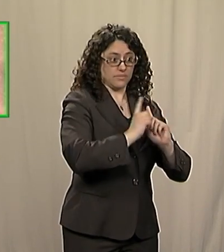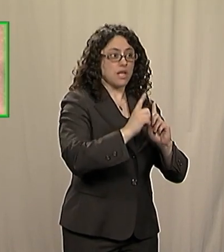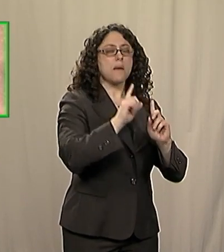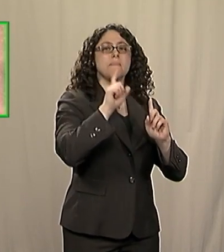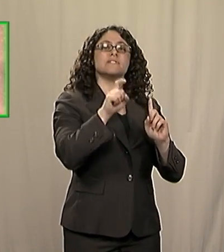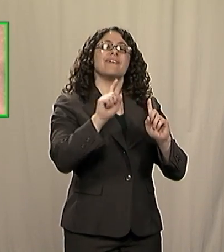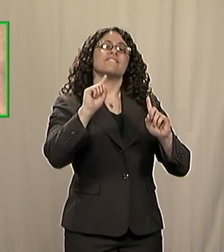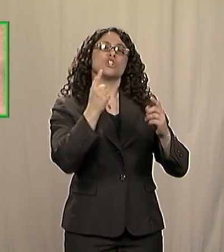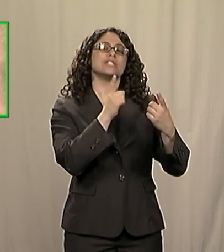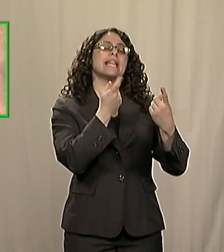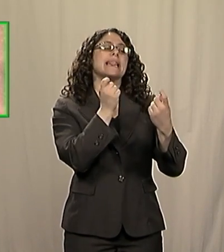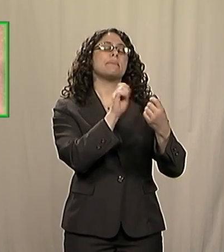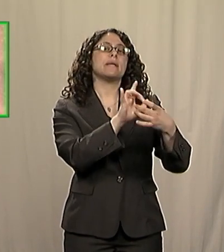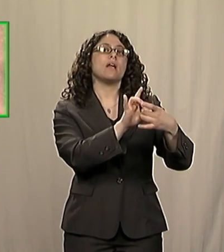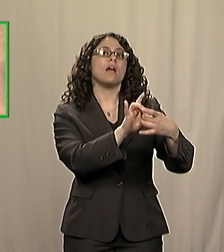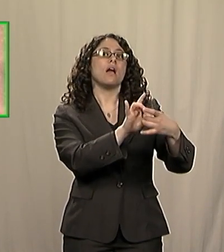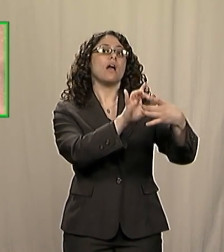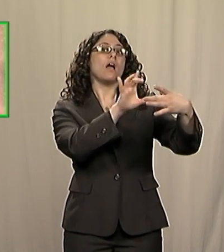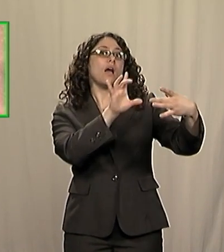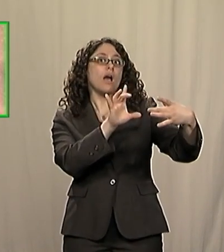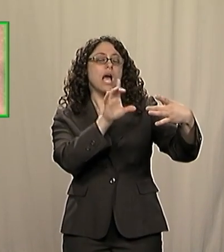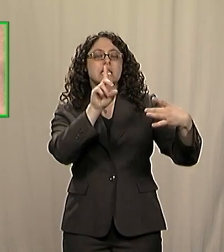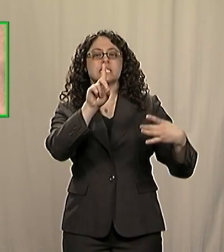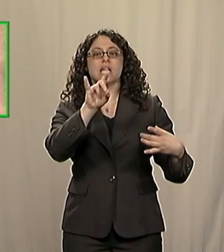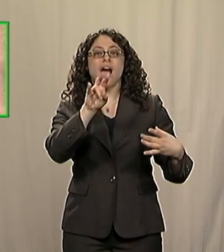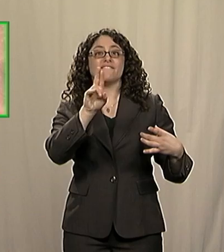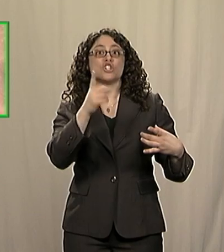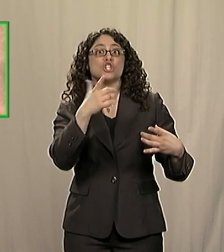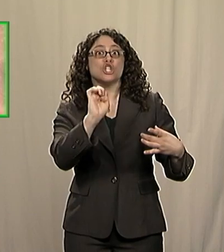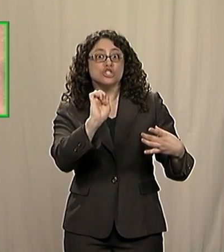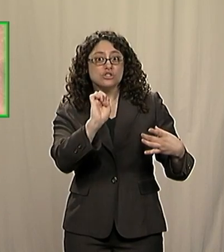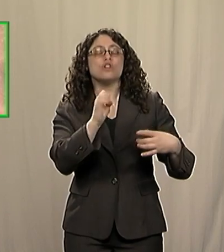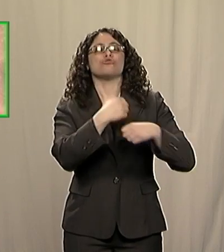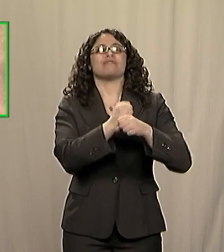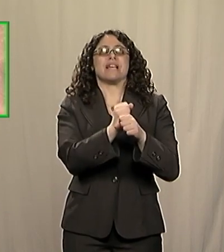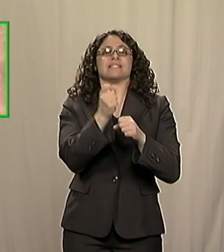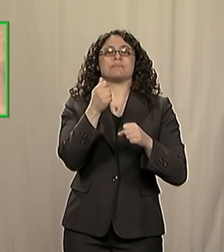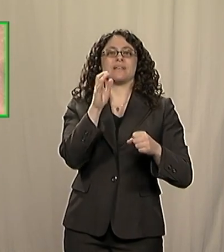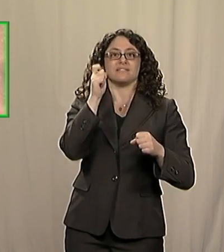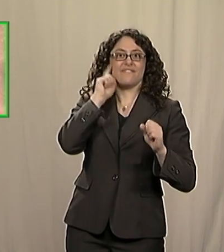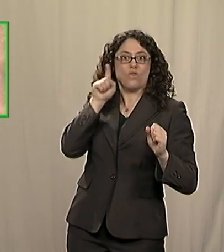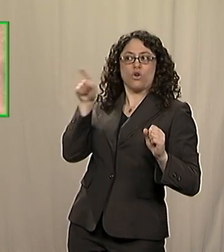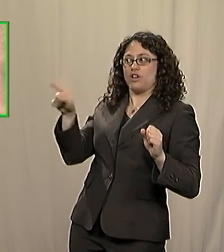slightly to create space for that third person.